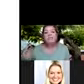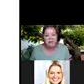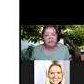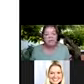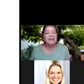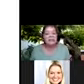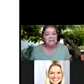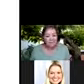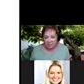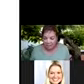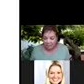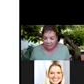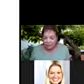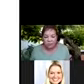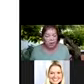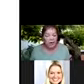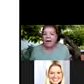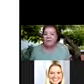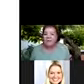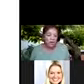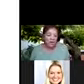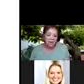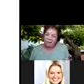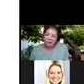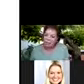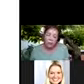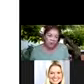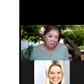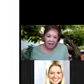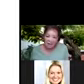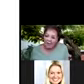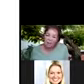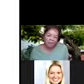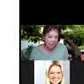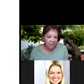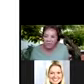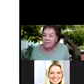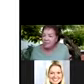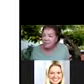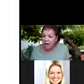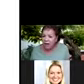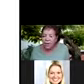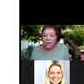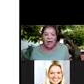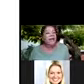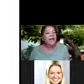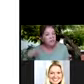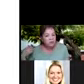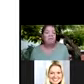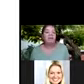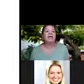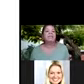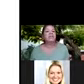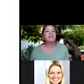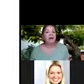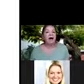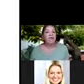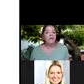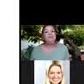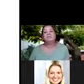and be completing the assessment. So I don't have to have a clipboard in my hand checking things off, I can do that when I get back to the office.